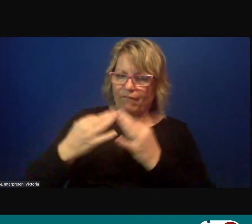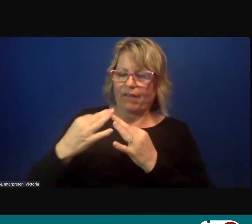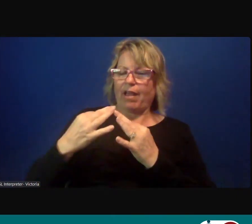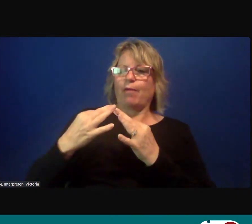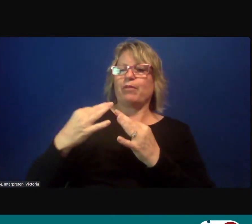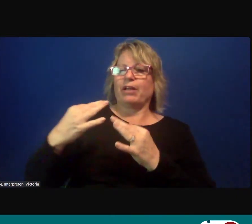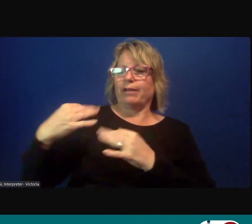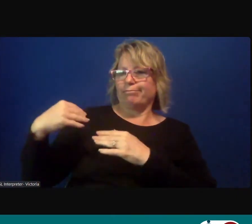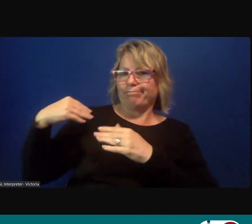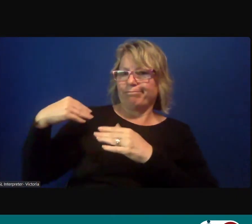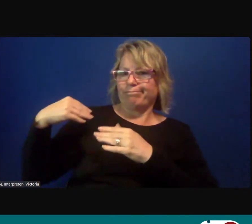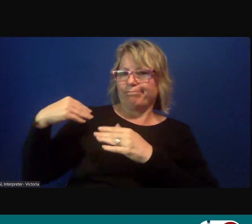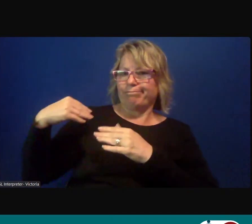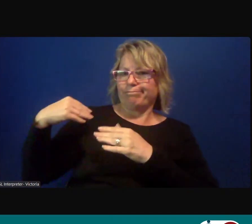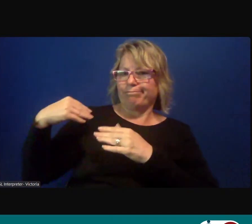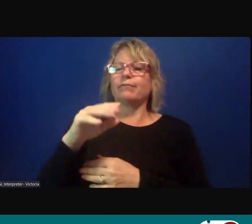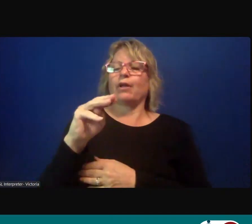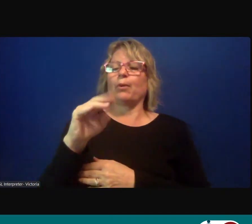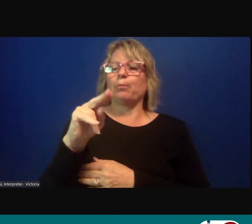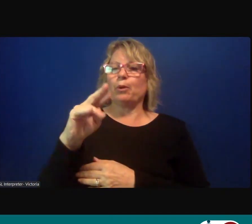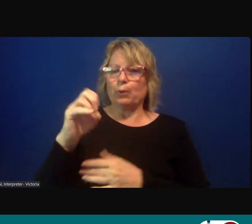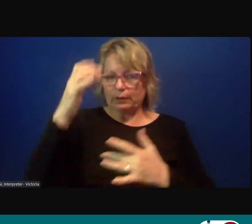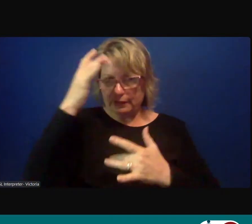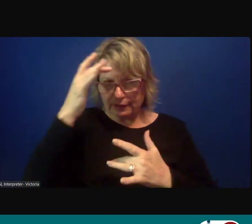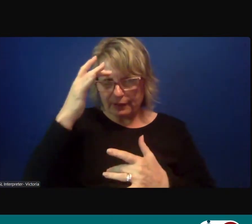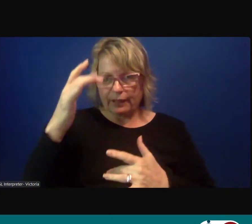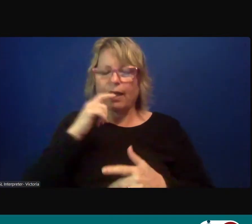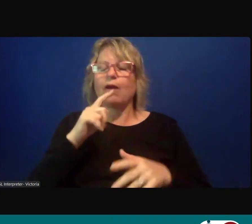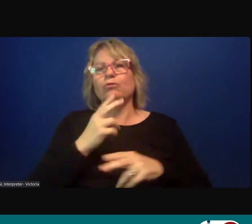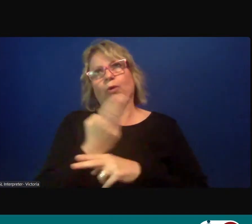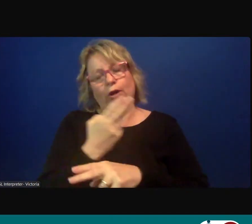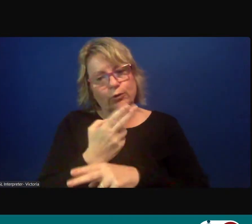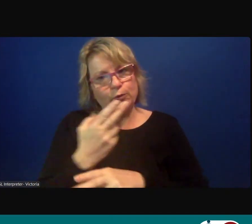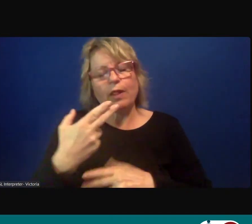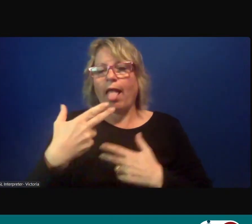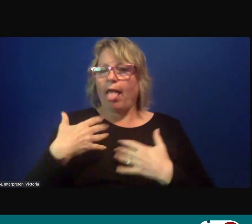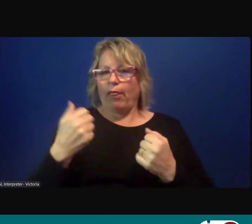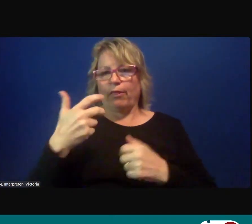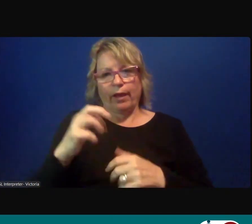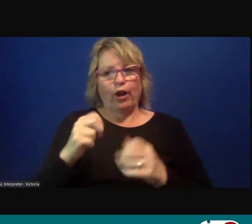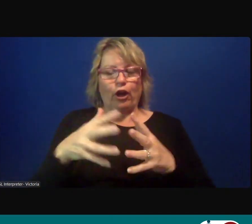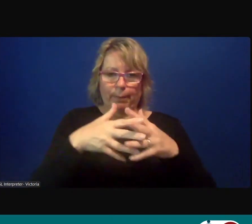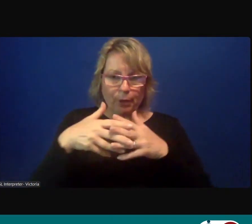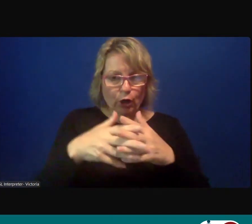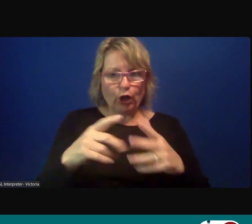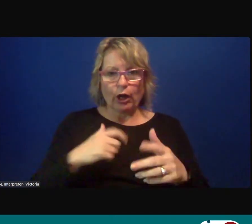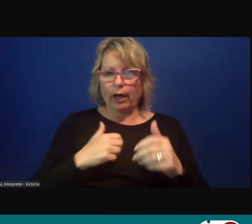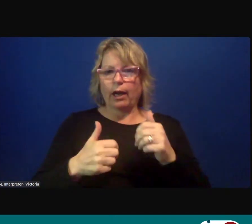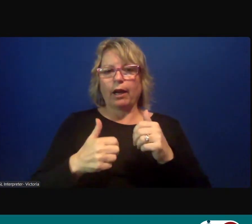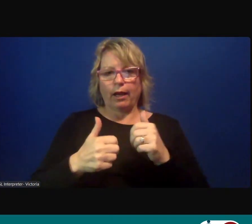makes me a high of healthcare in America. And most recently afforded me some rather,